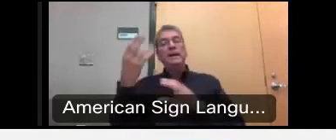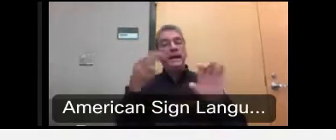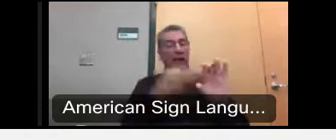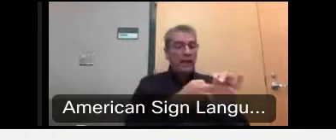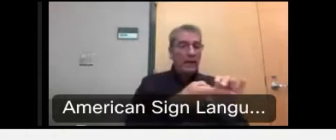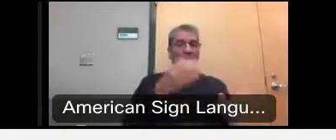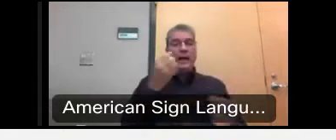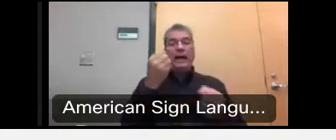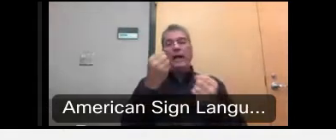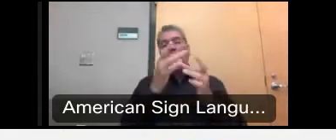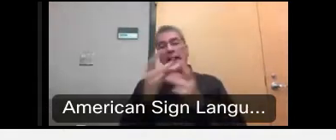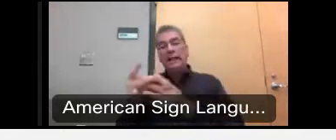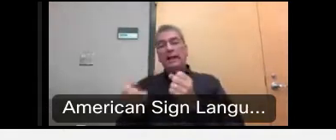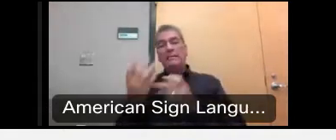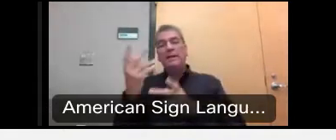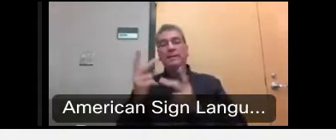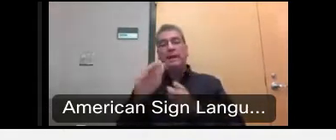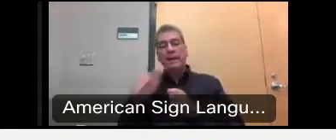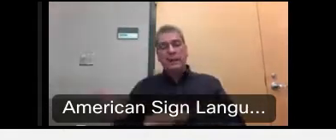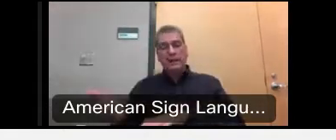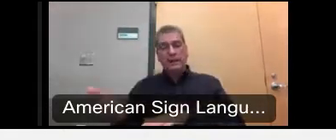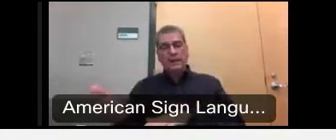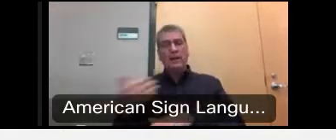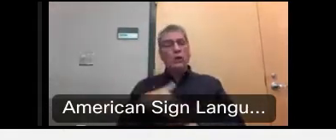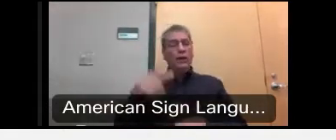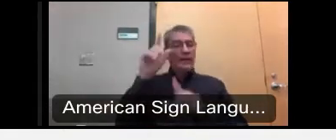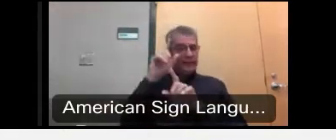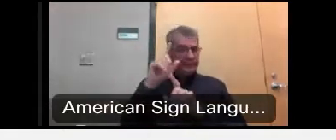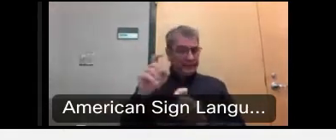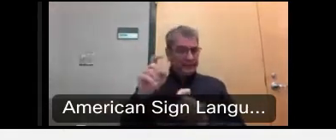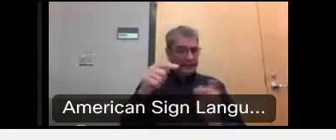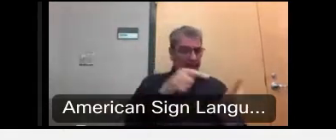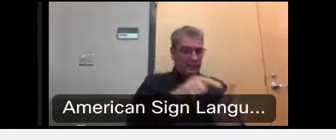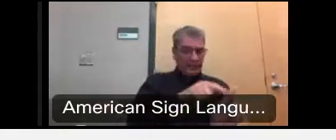we had the testing and that gave us an indication, but the testing was always a sample of what